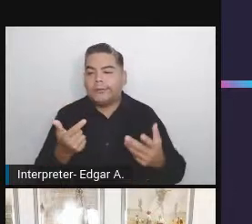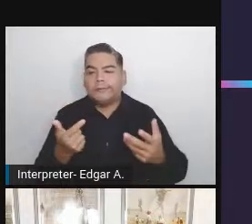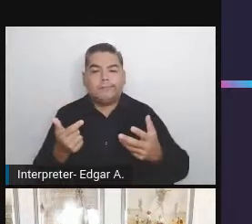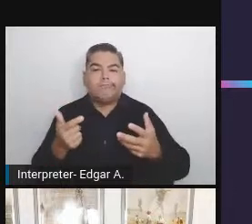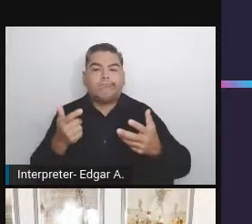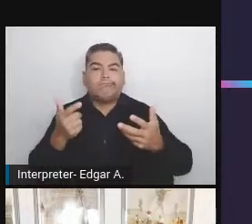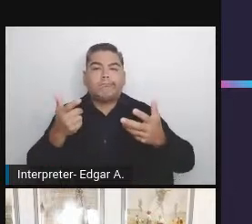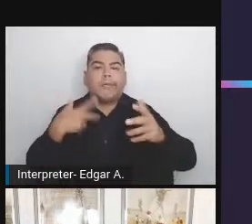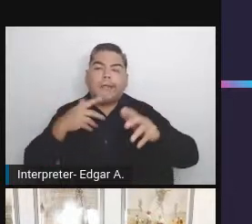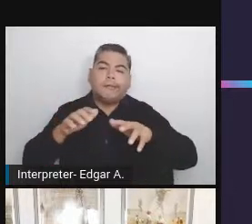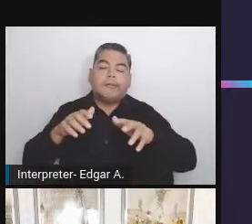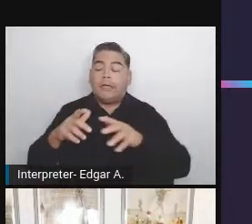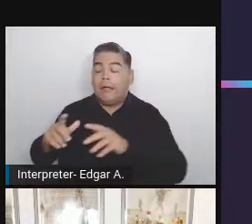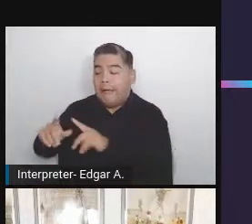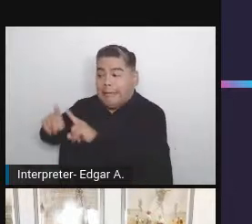On the other hand we can